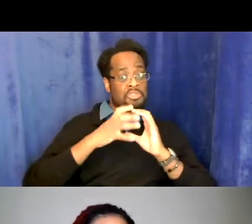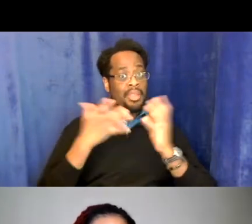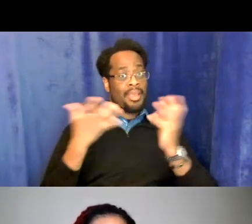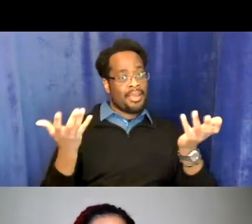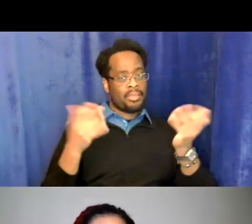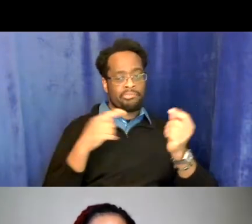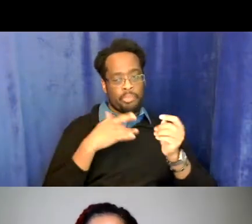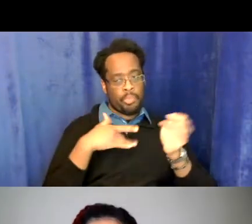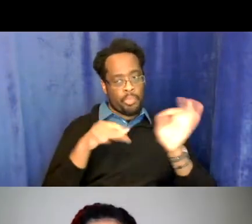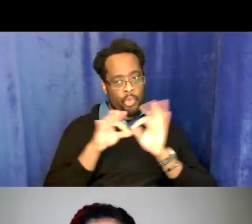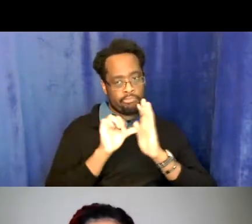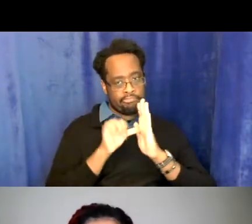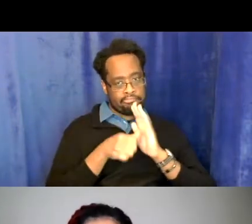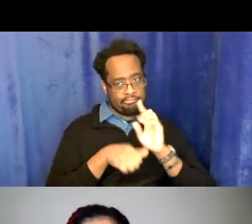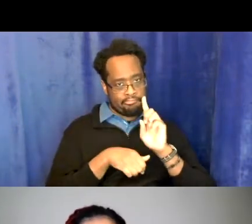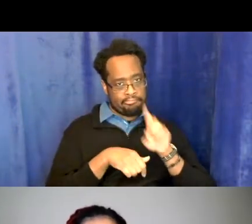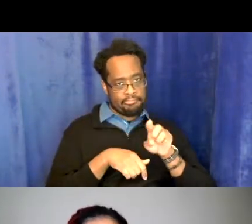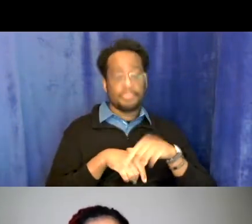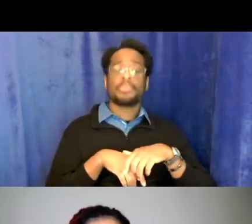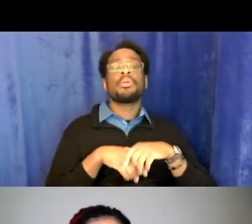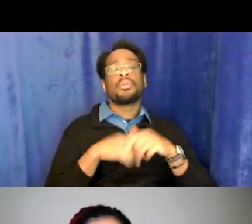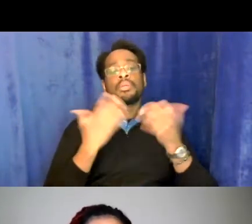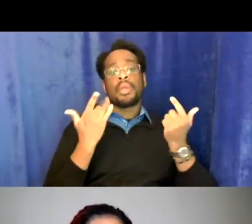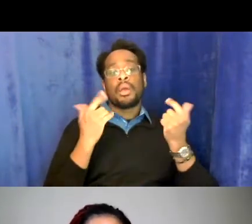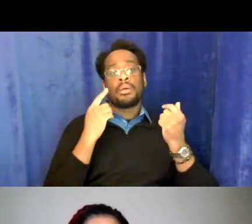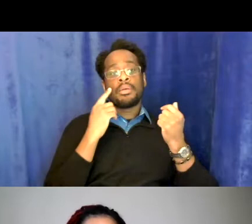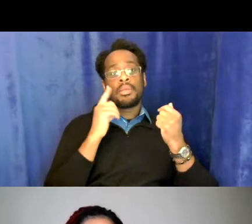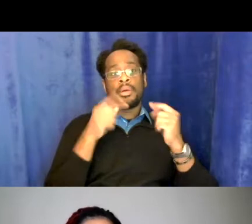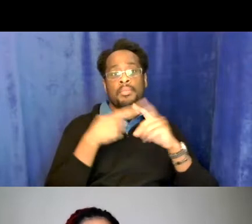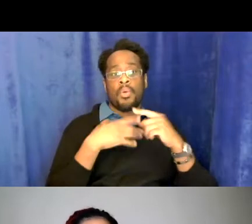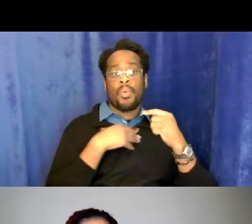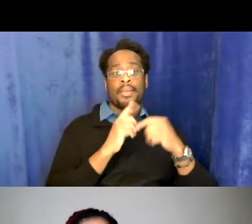Now, we're going to go back to intersectionality we talked about before. I am emphasizing this because